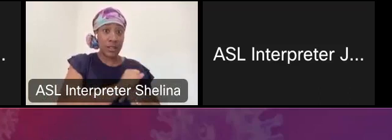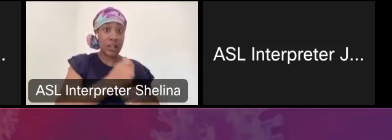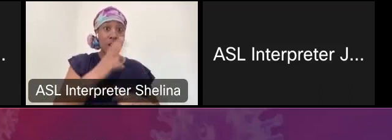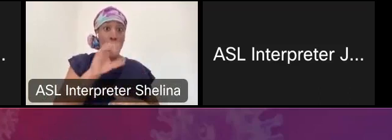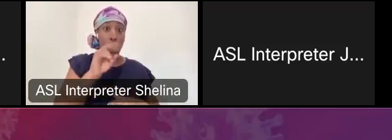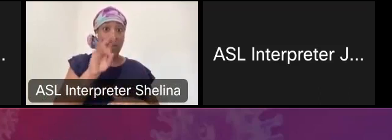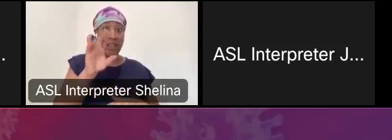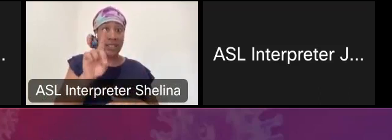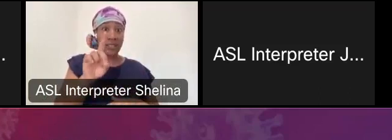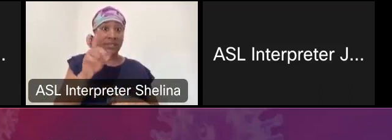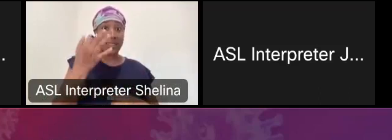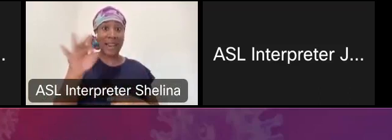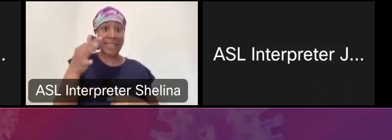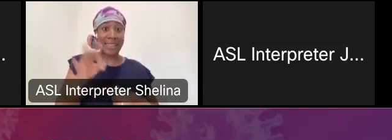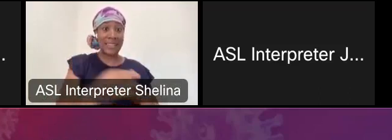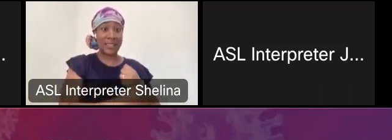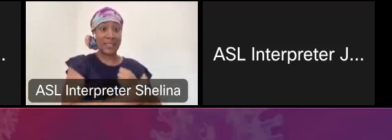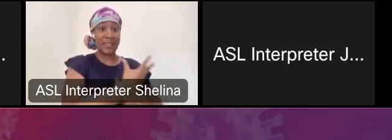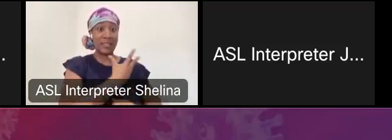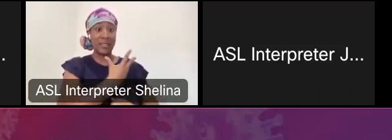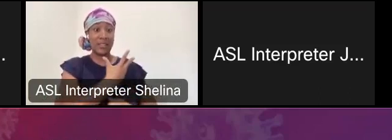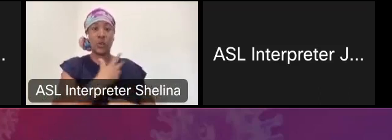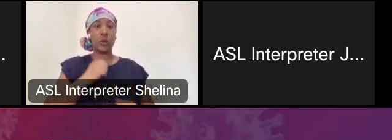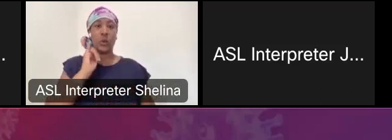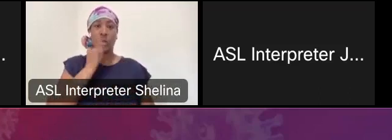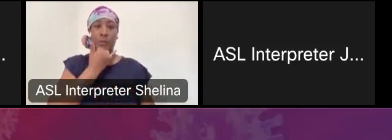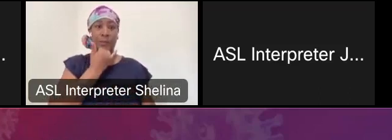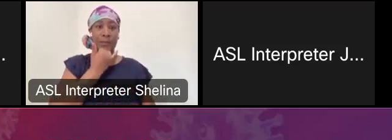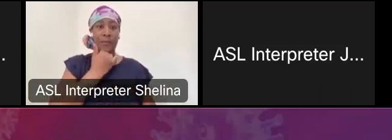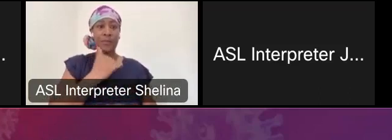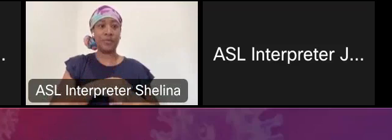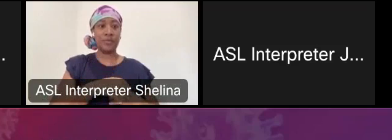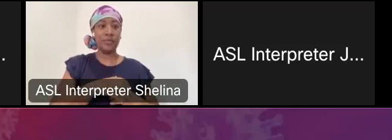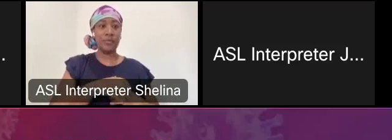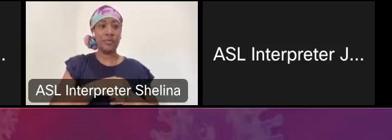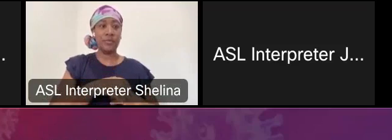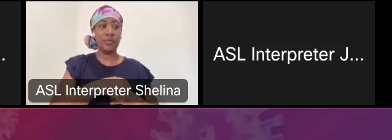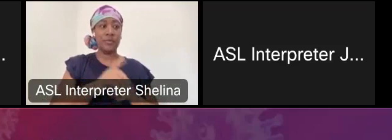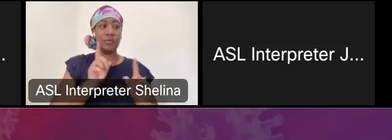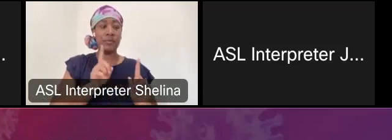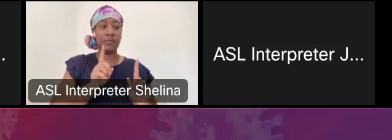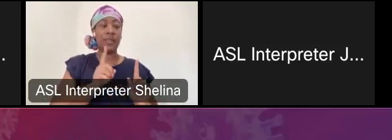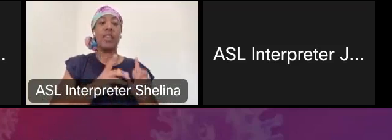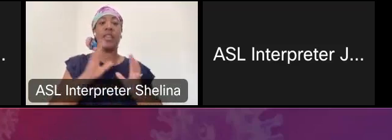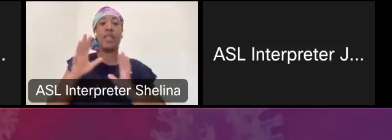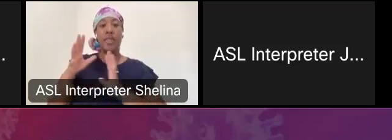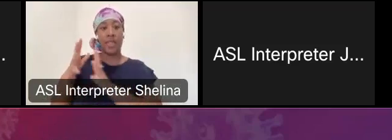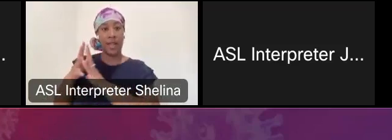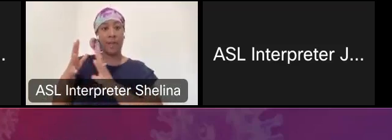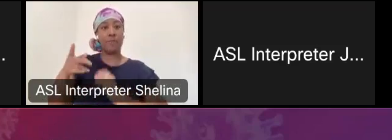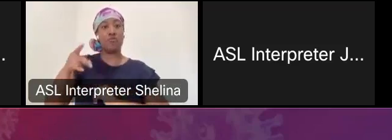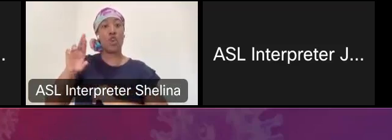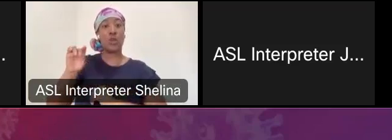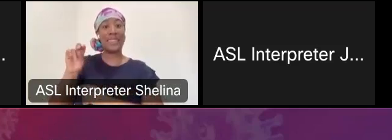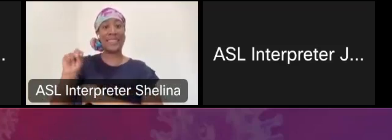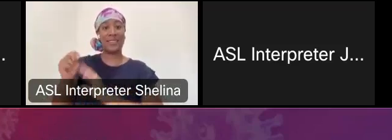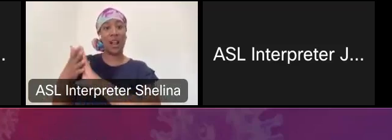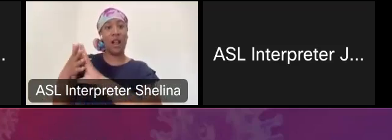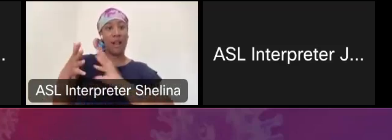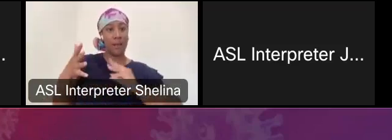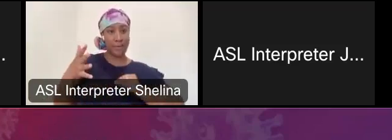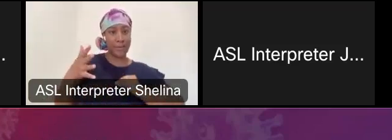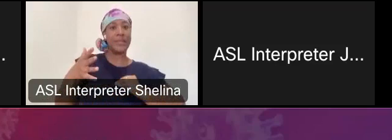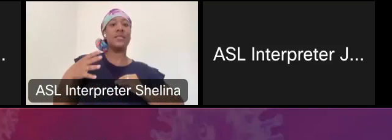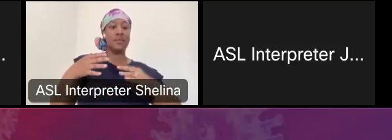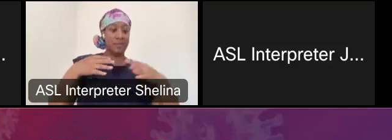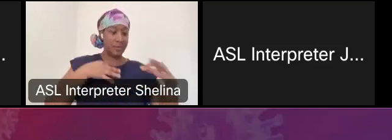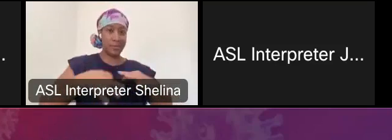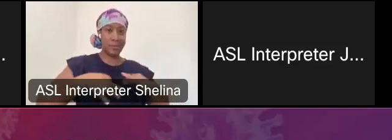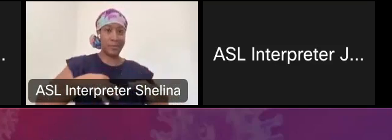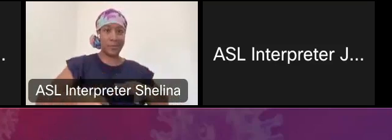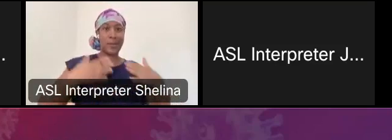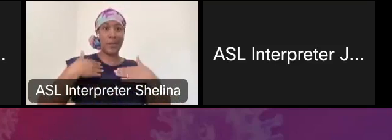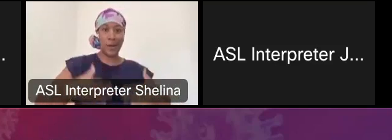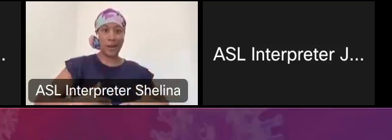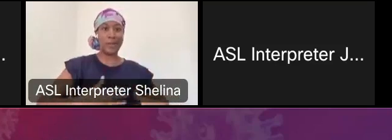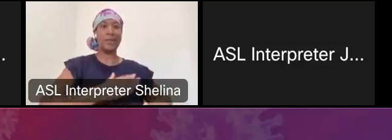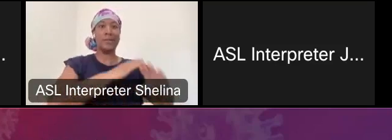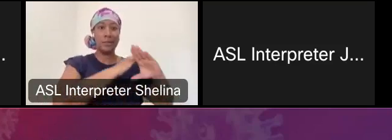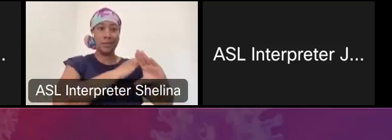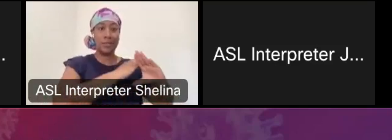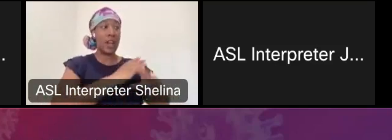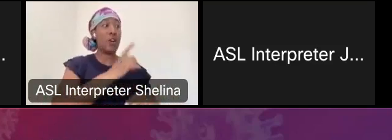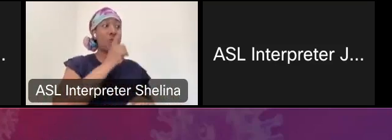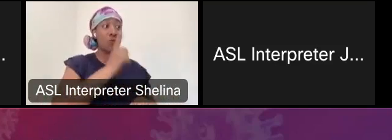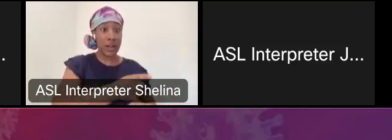Virus oops, I'm sorry, the body uses a copy of the protein to teach the body to fight against cover 19. the next time encounters the real covert 19 virus.